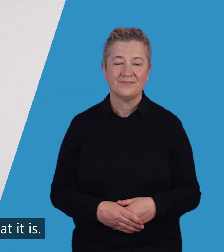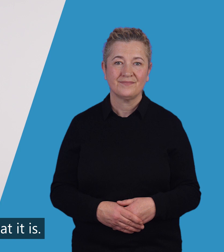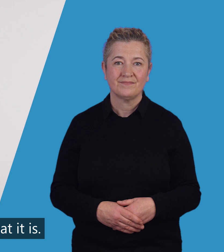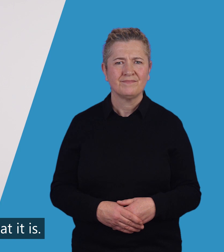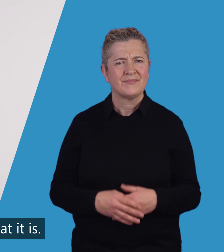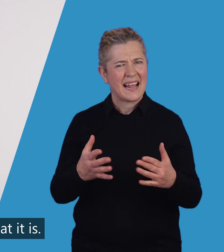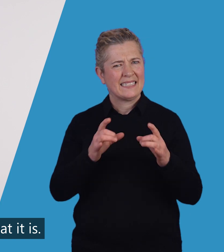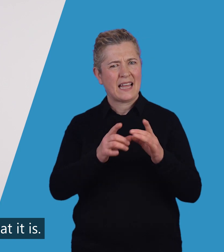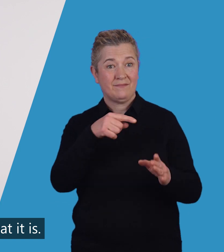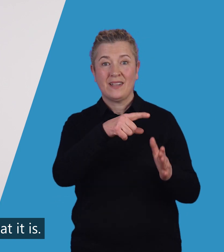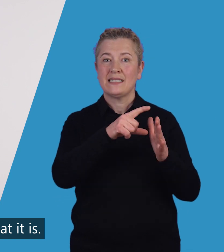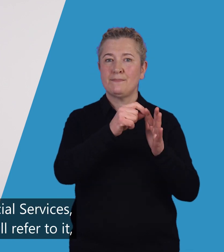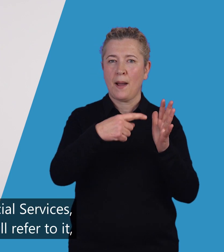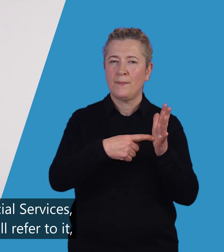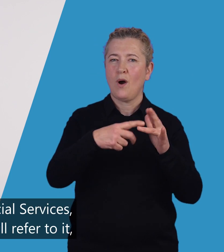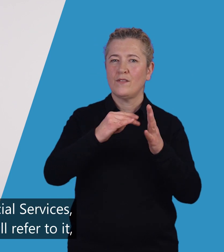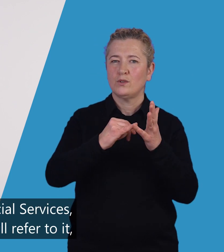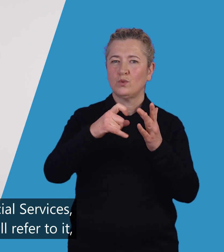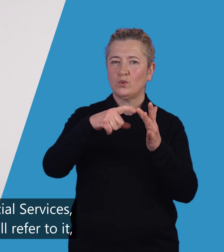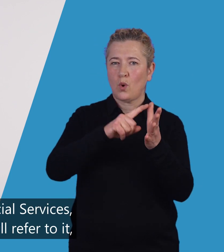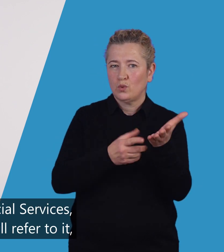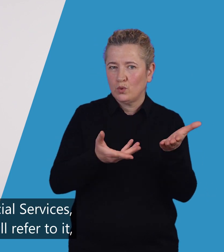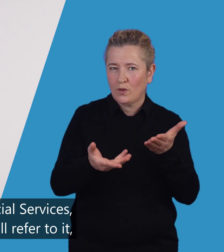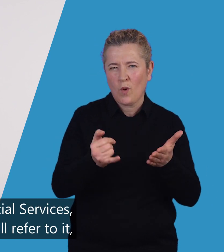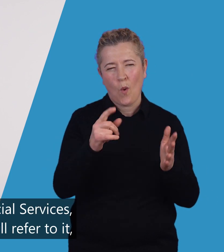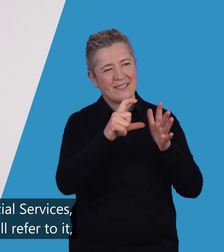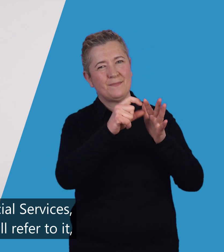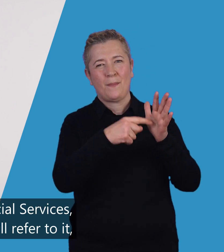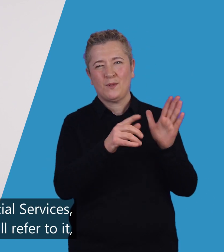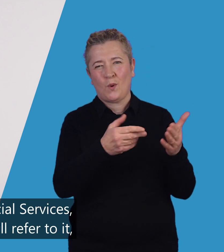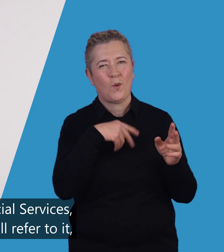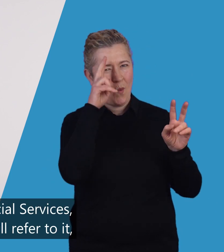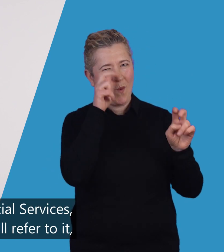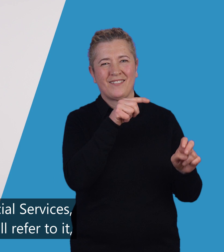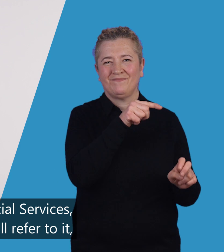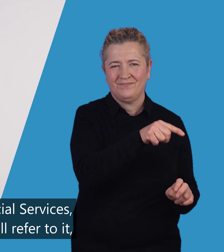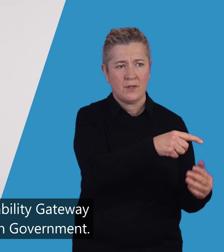Let's start with what it is. The Department of Social Services, or the Department as I'll refer to it,